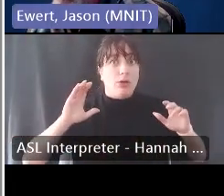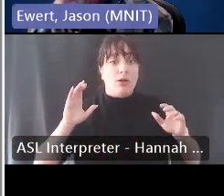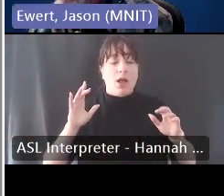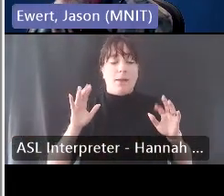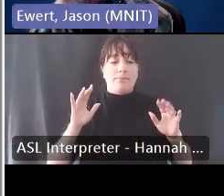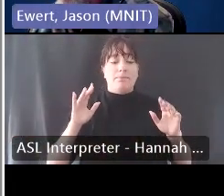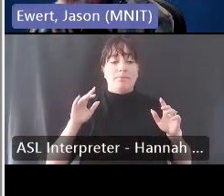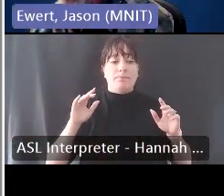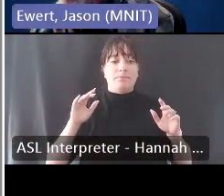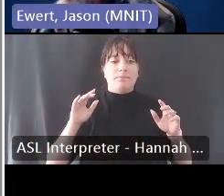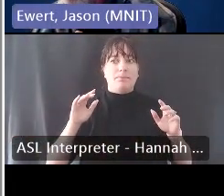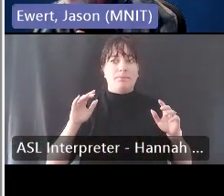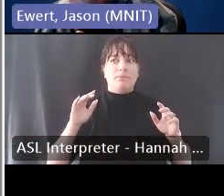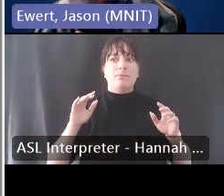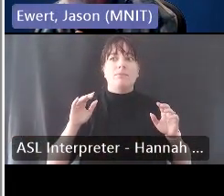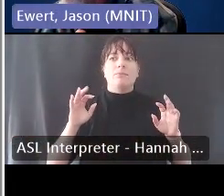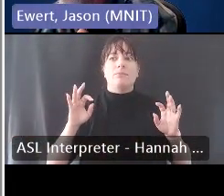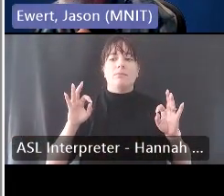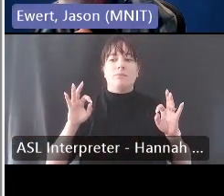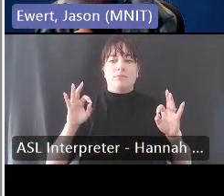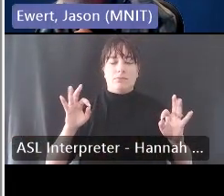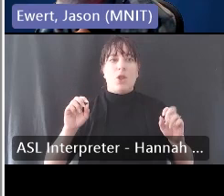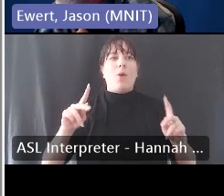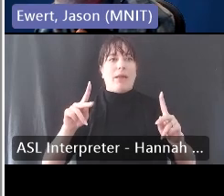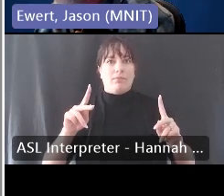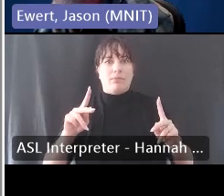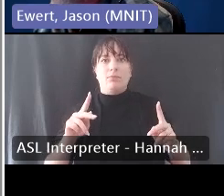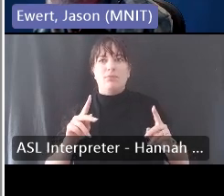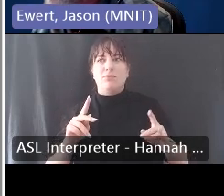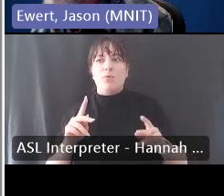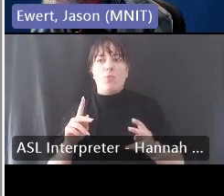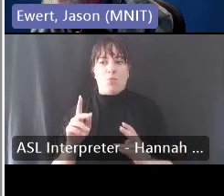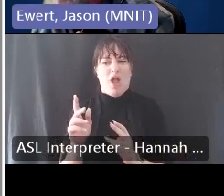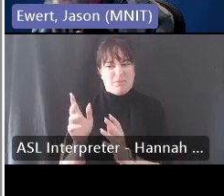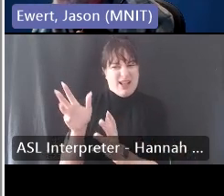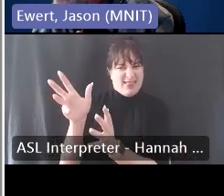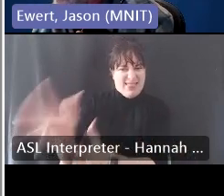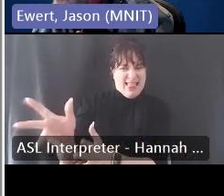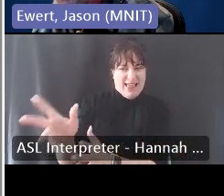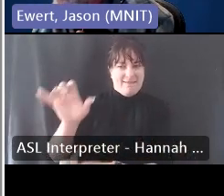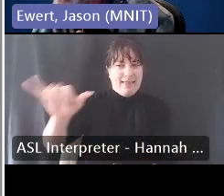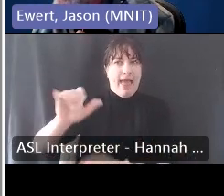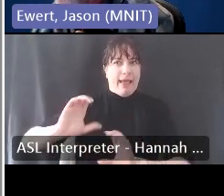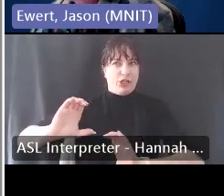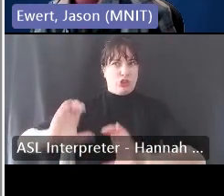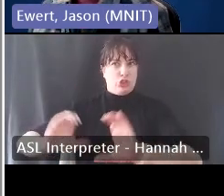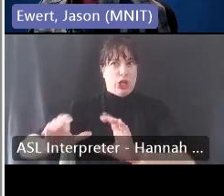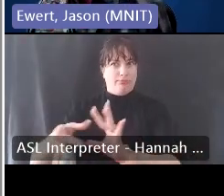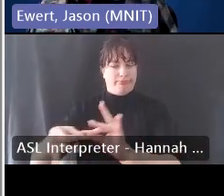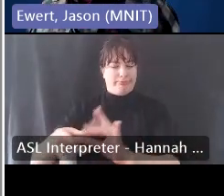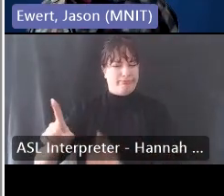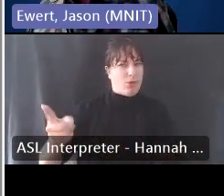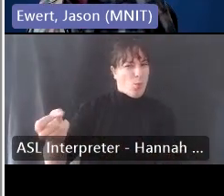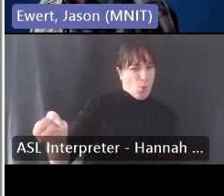we're going to leave that up because I think it's an important topic. So I'll be right back to that. OK, sorry.